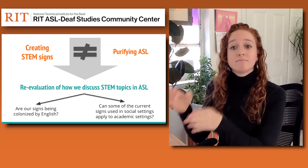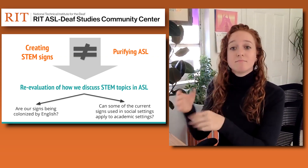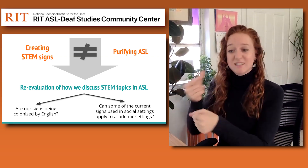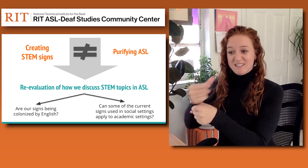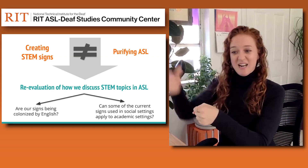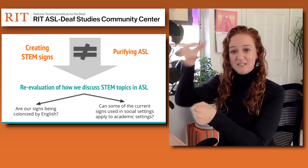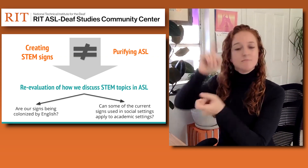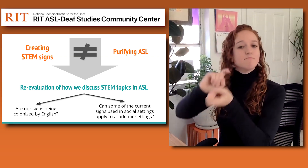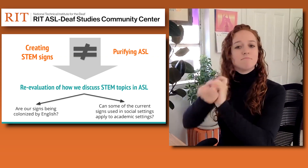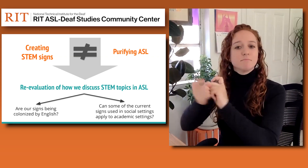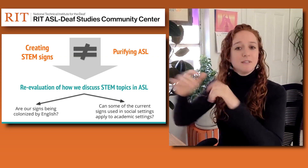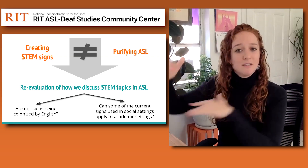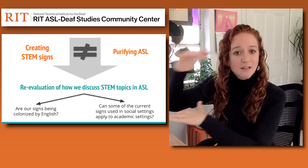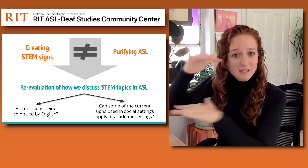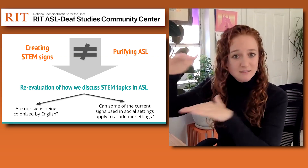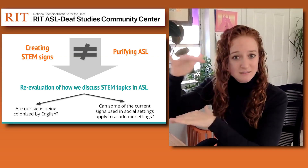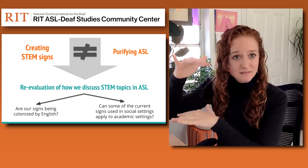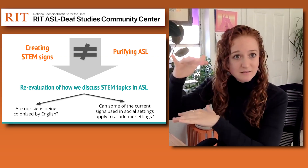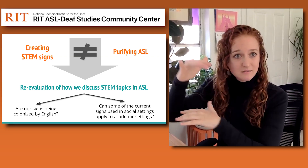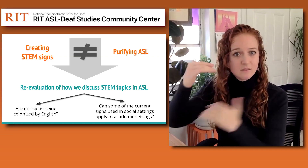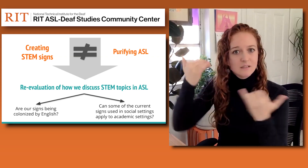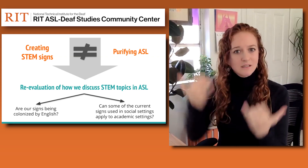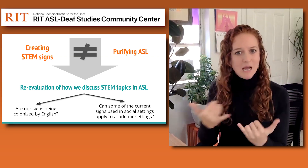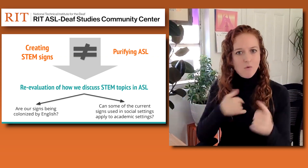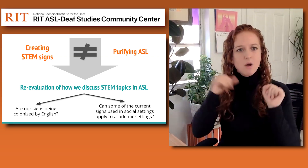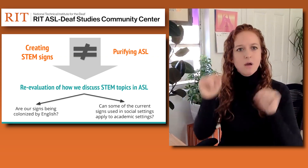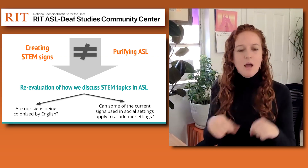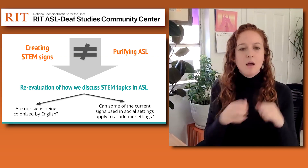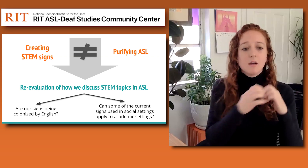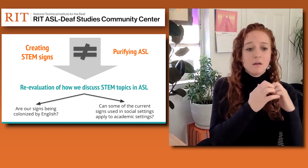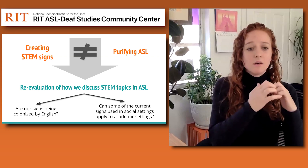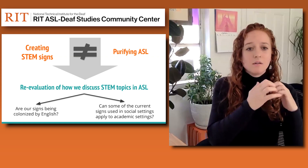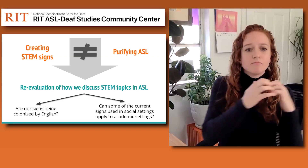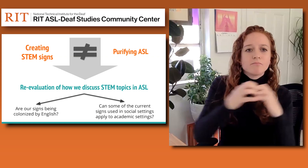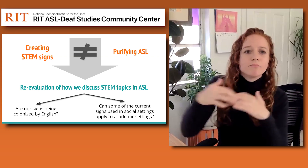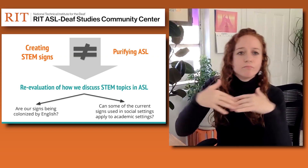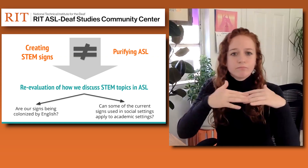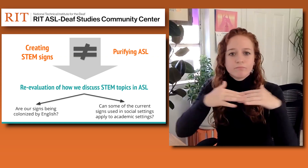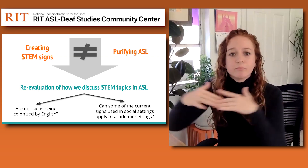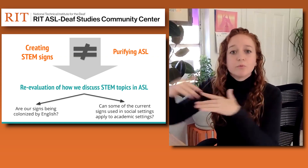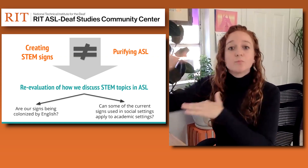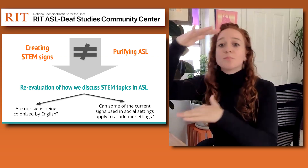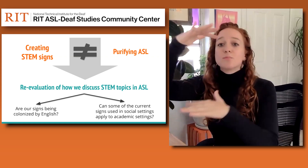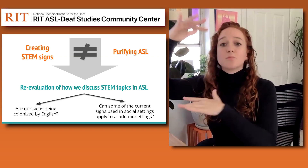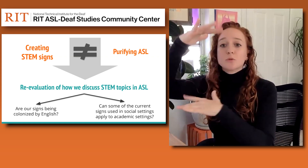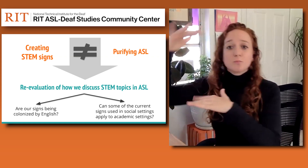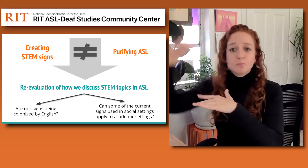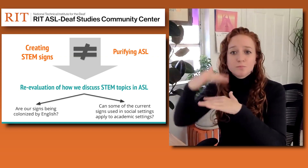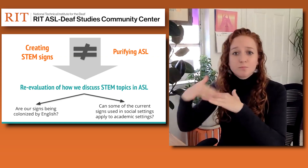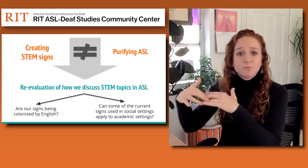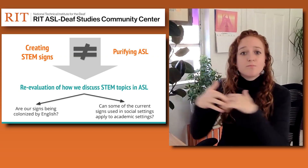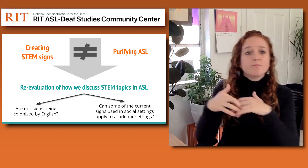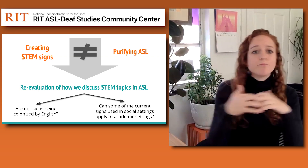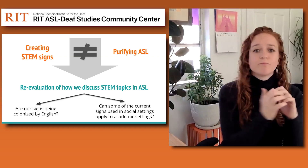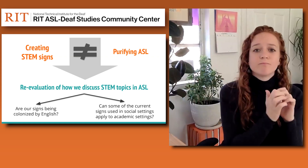Get rid of "gas" and change it to this. Now I can go from a solid to a liquid state to a gaseous state back to a liquid state